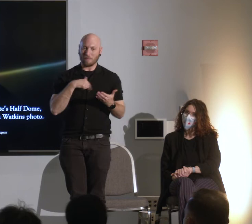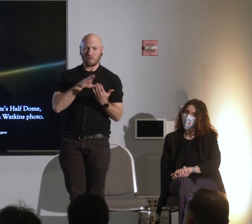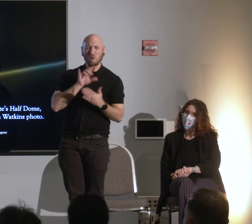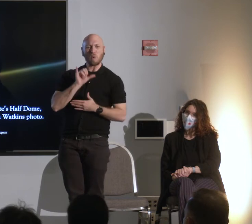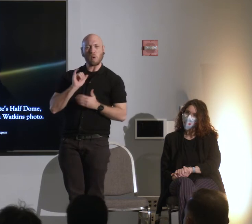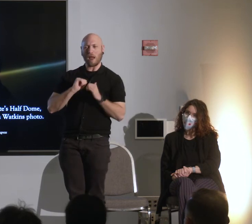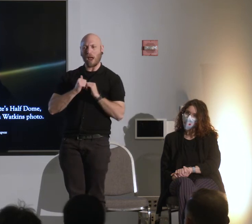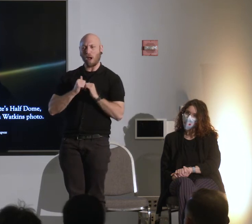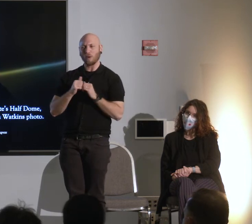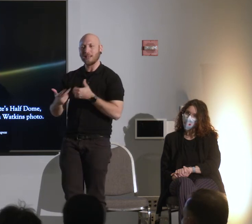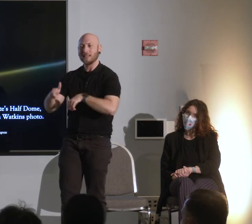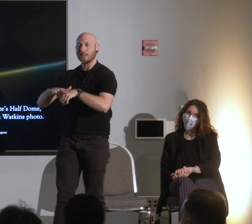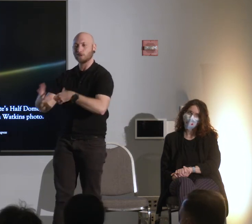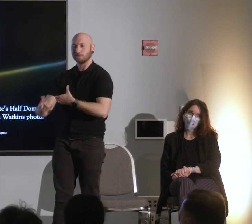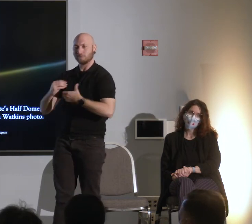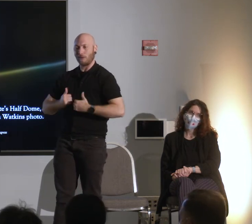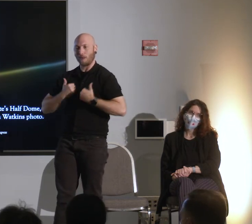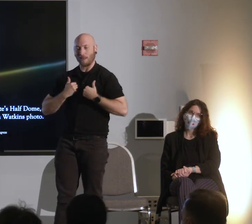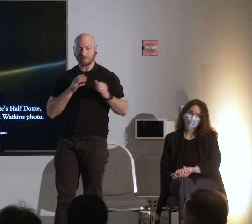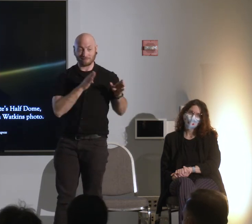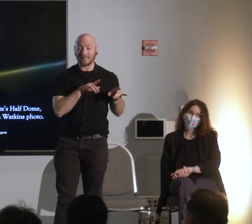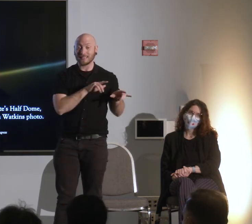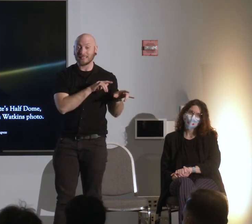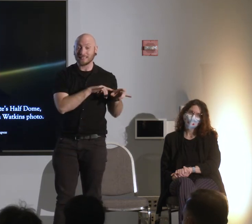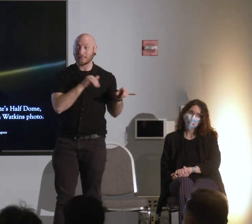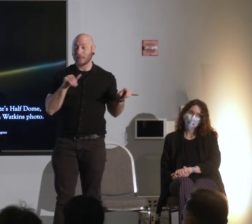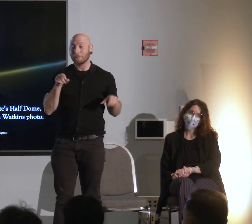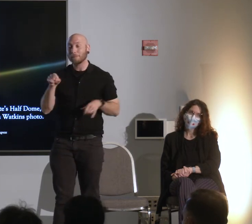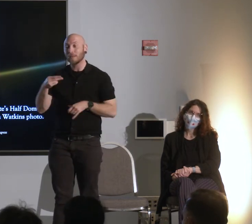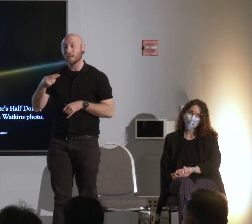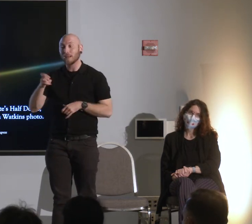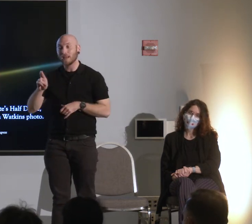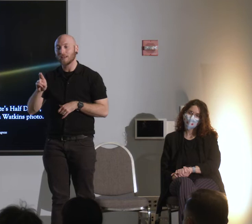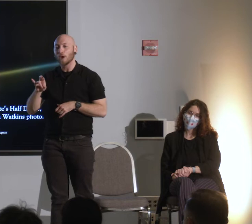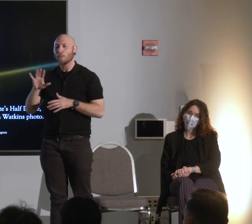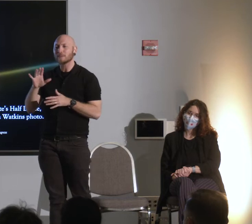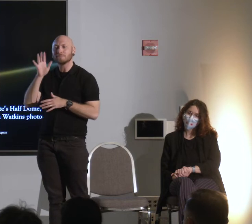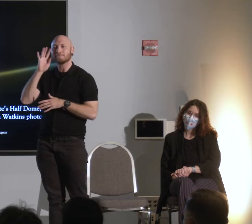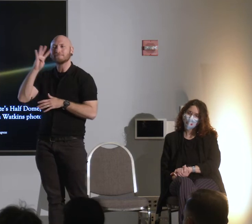Richardson was, inventing American idioms, the shingle style,